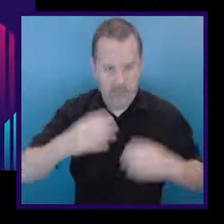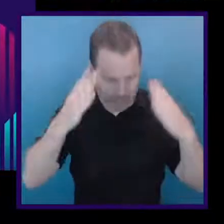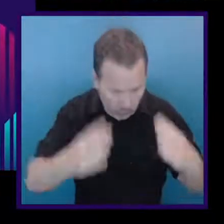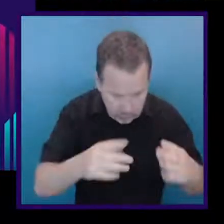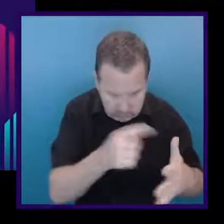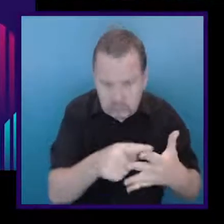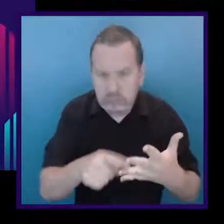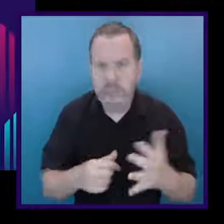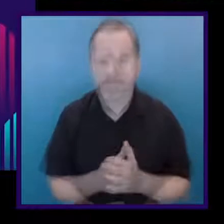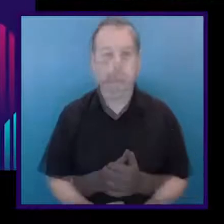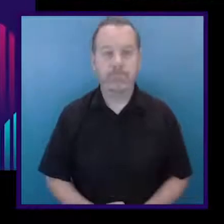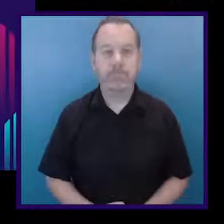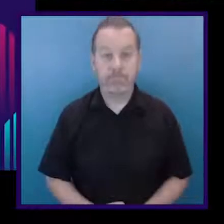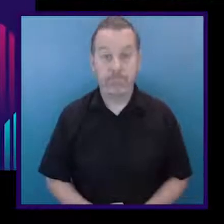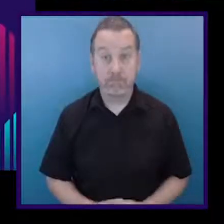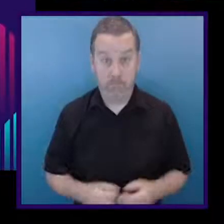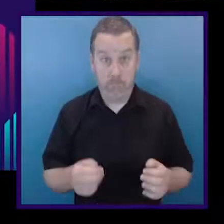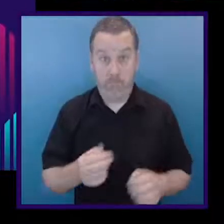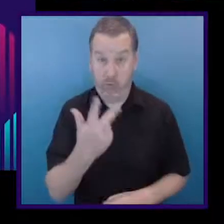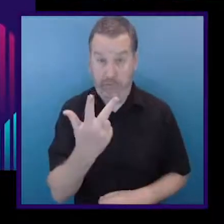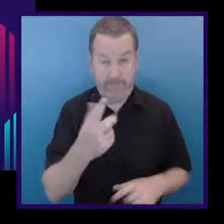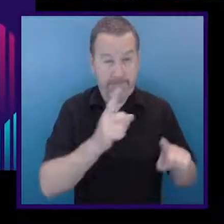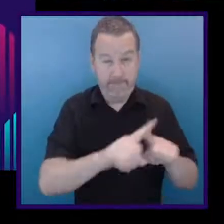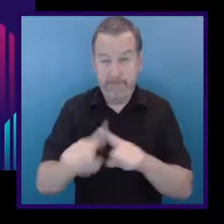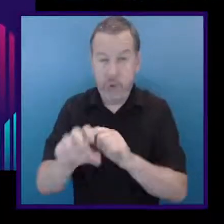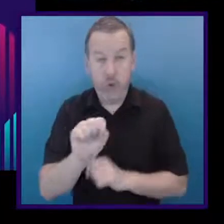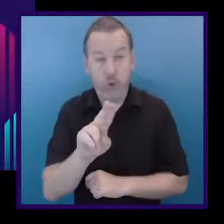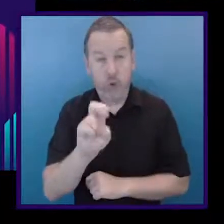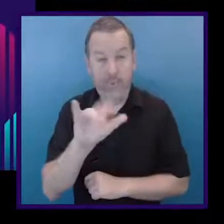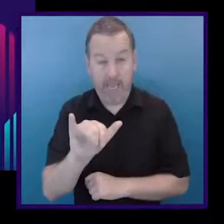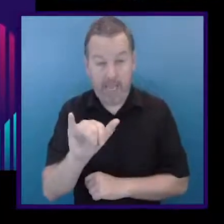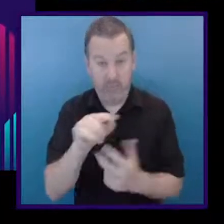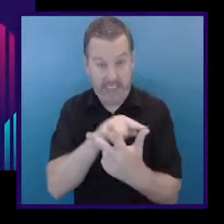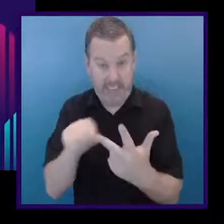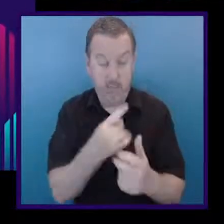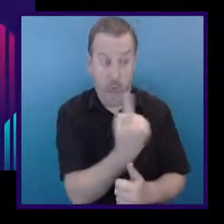We did three different serveys, one with the year nine pupils, two teacher surveys, and